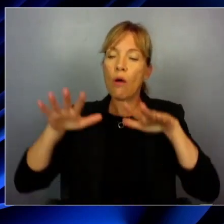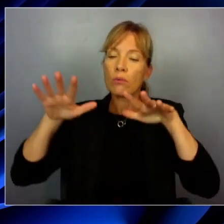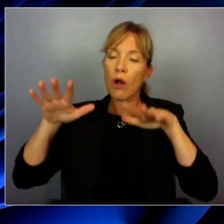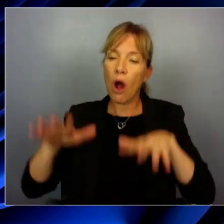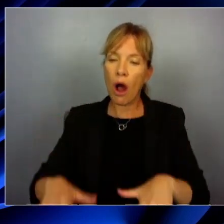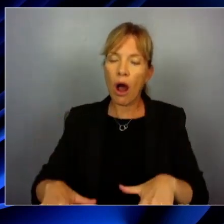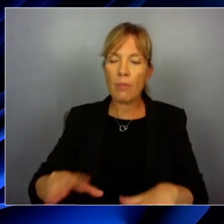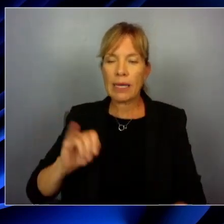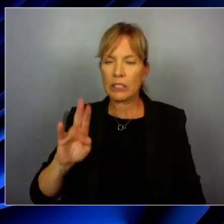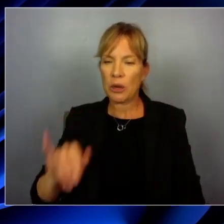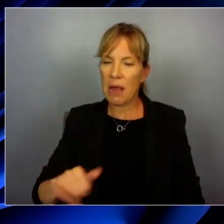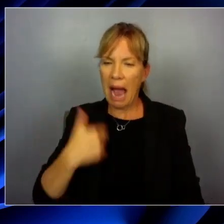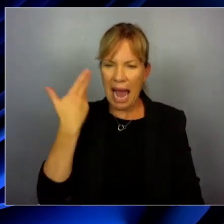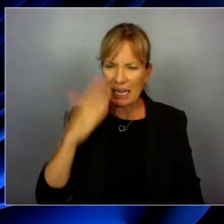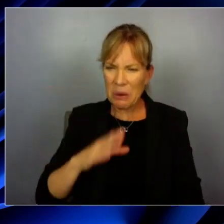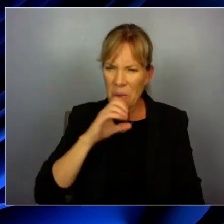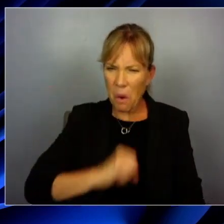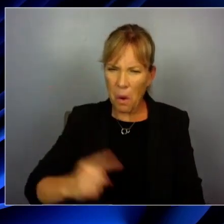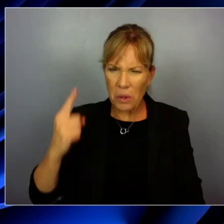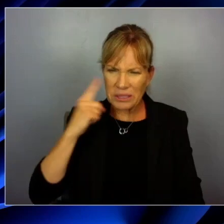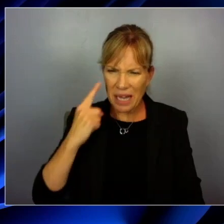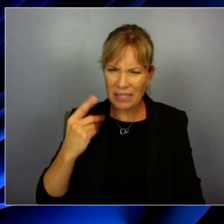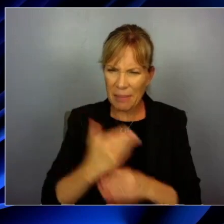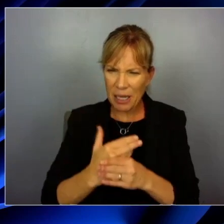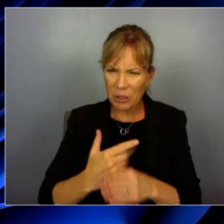The old sounds agitated me until we had the new sounds.